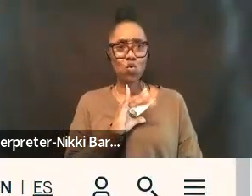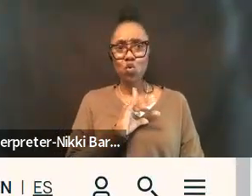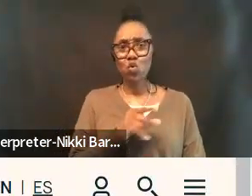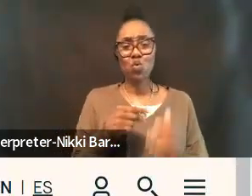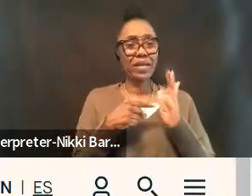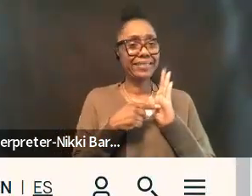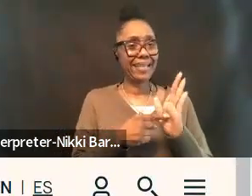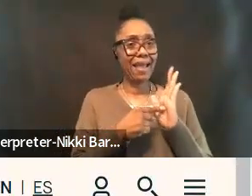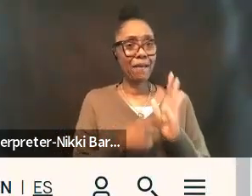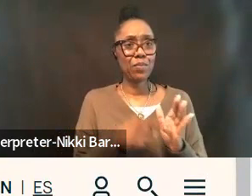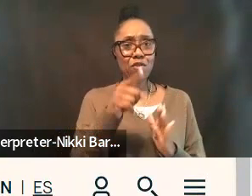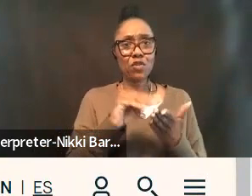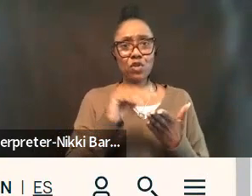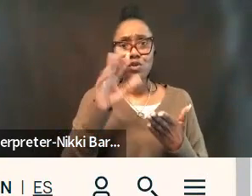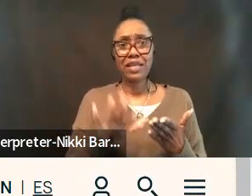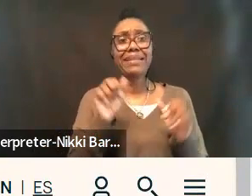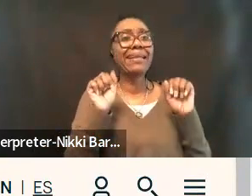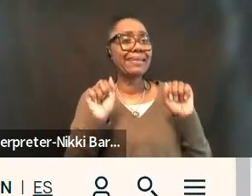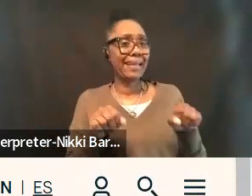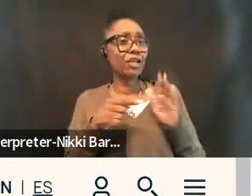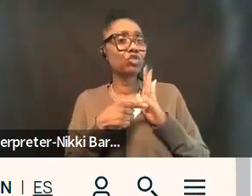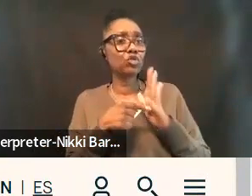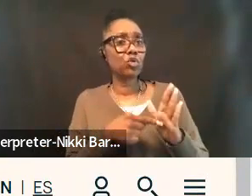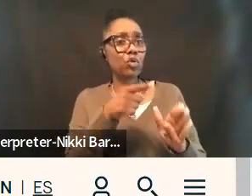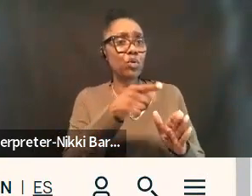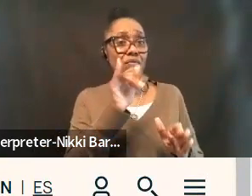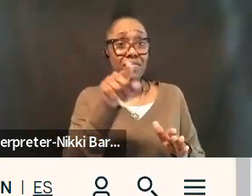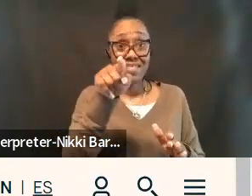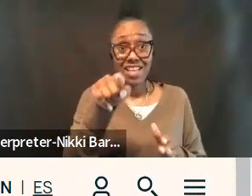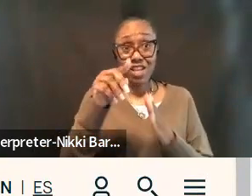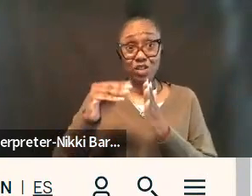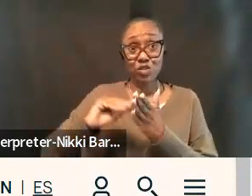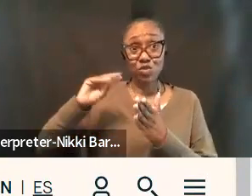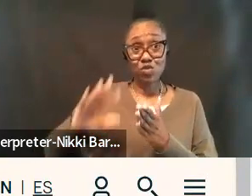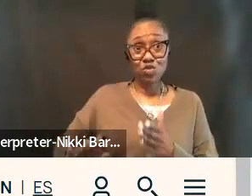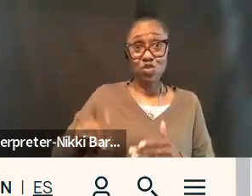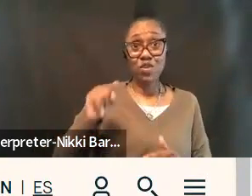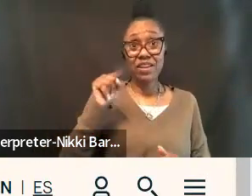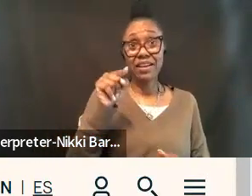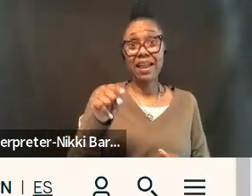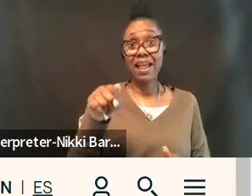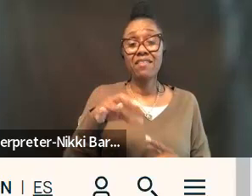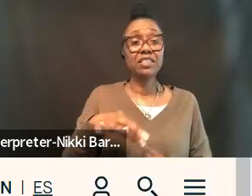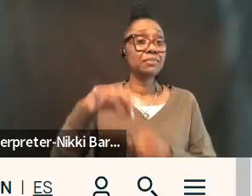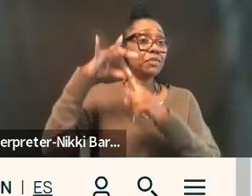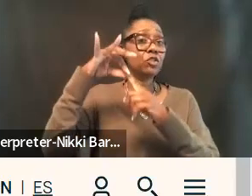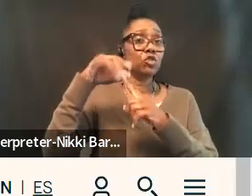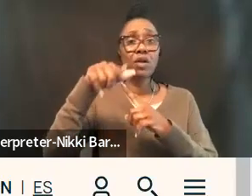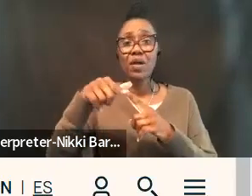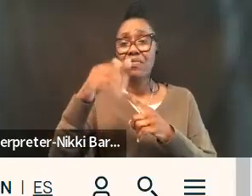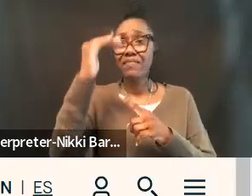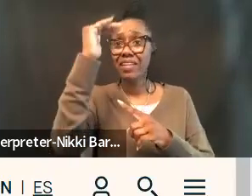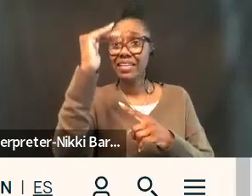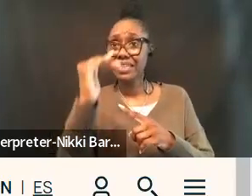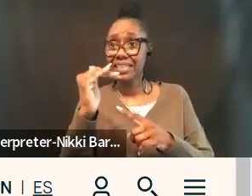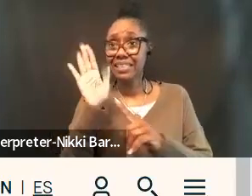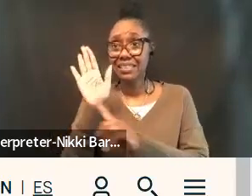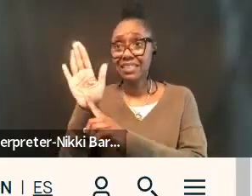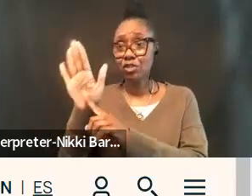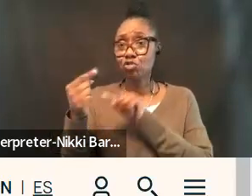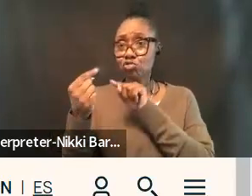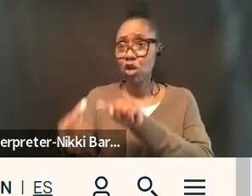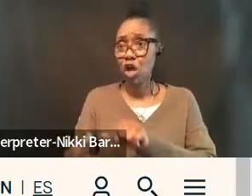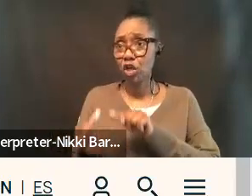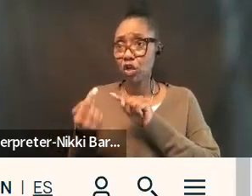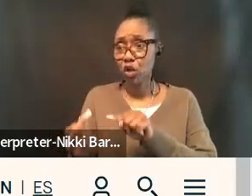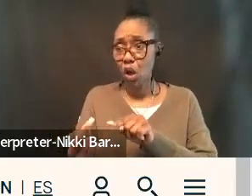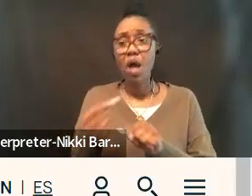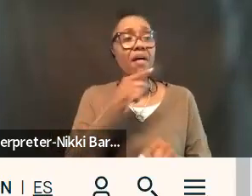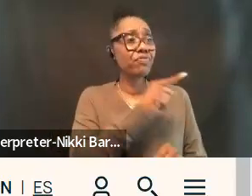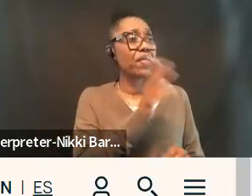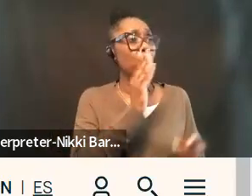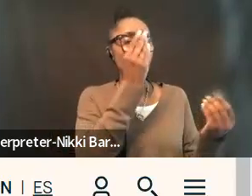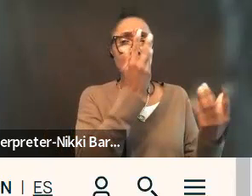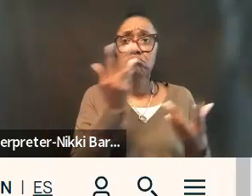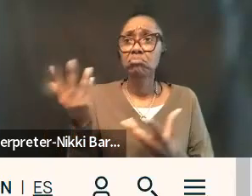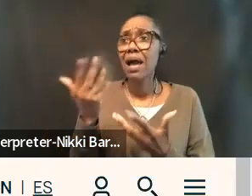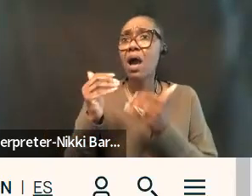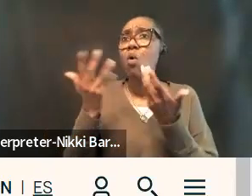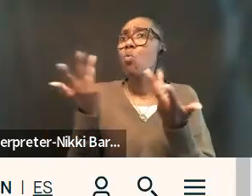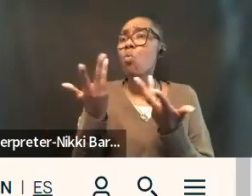Here are some things that they struggle with and here are some solutions that you could maybe try to help that student.